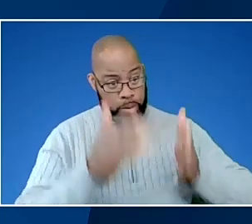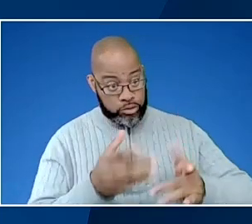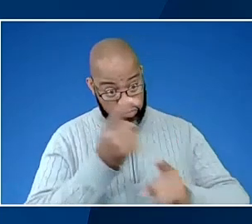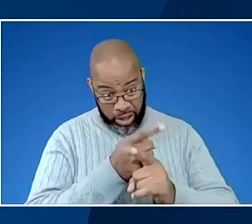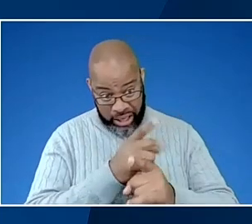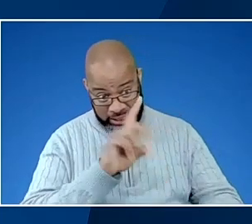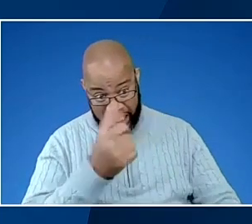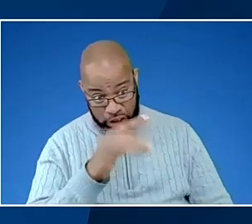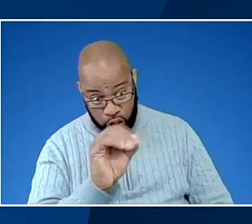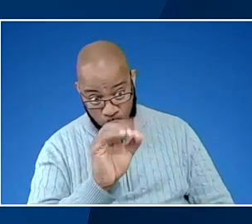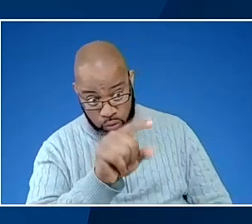Yes, sir.